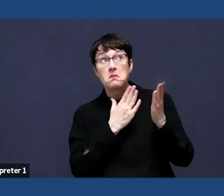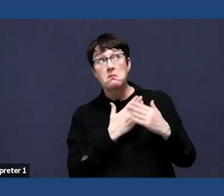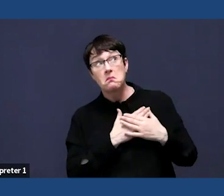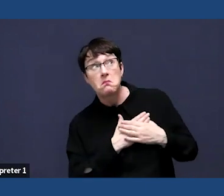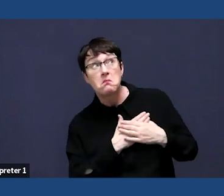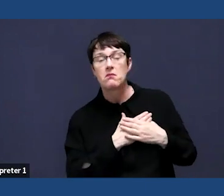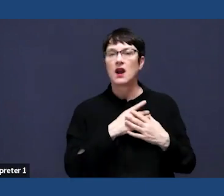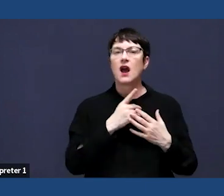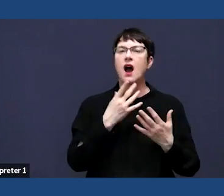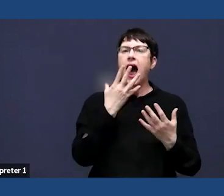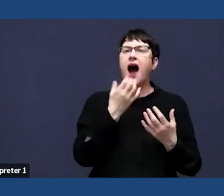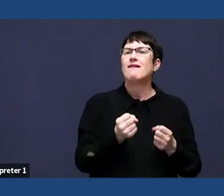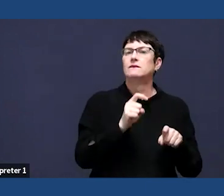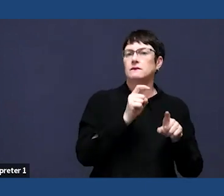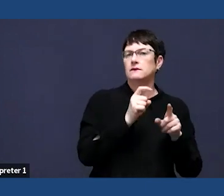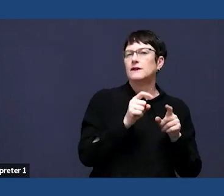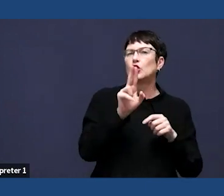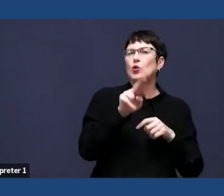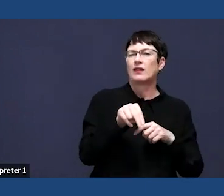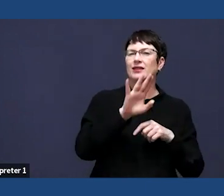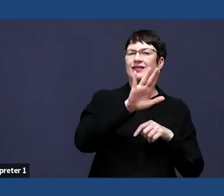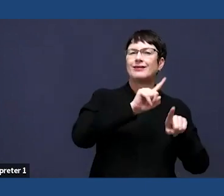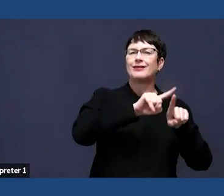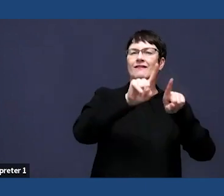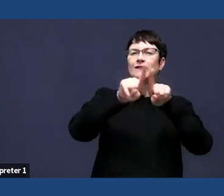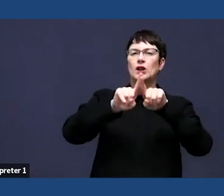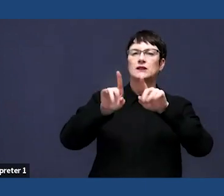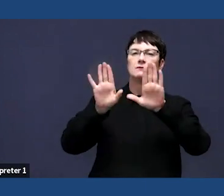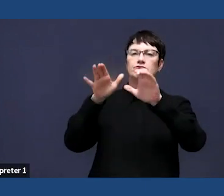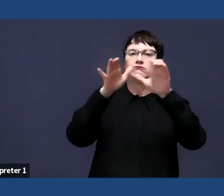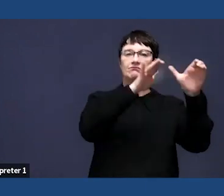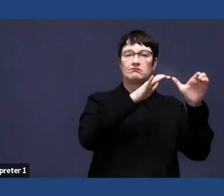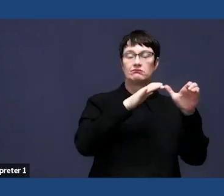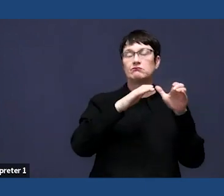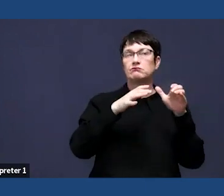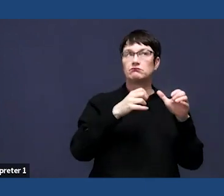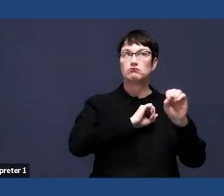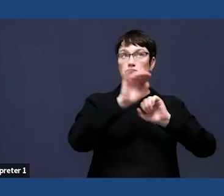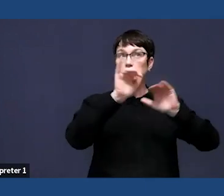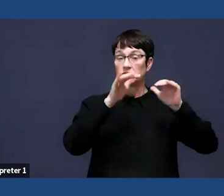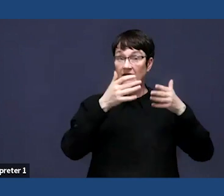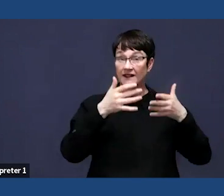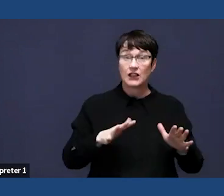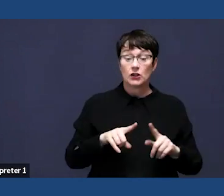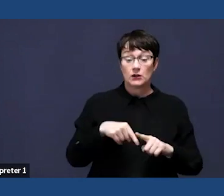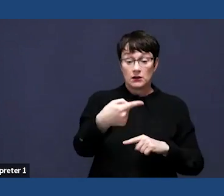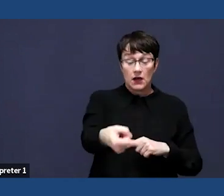UN treaty bodies, and they'll hear on November 20th from Civil Society and national human